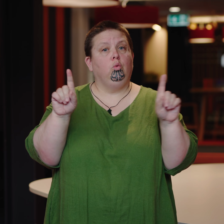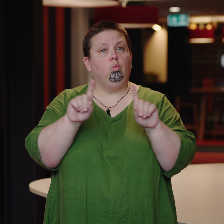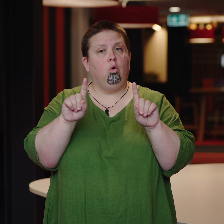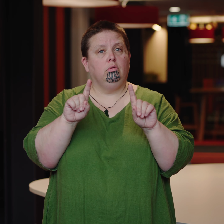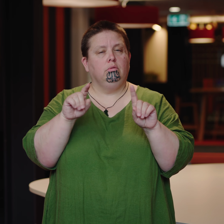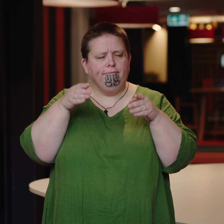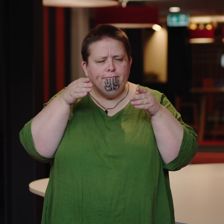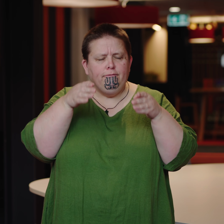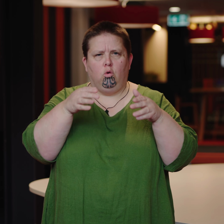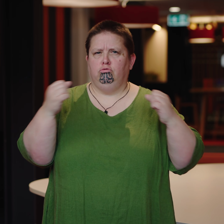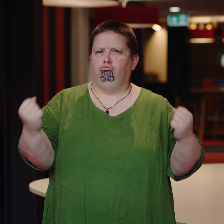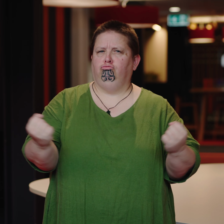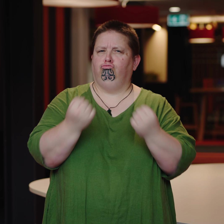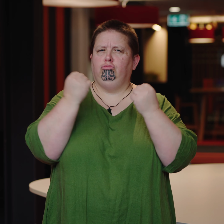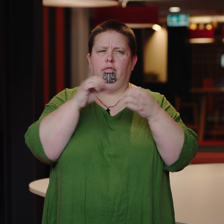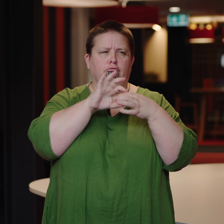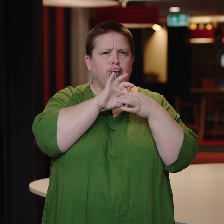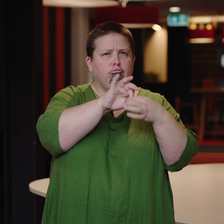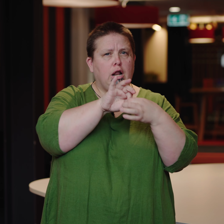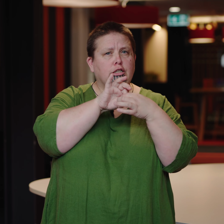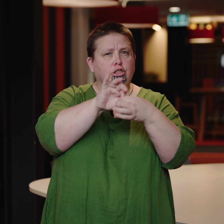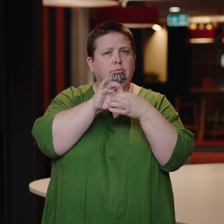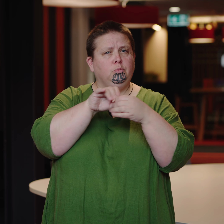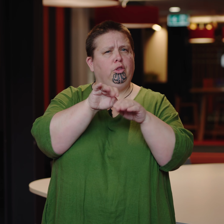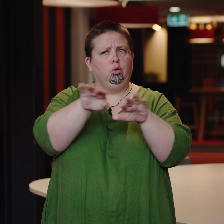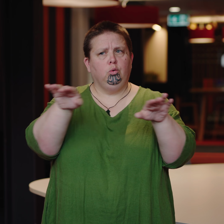We've also focused on strengthening our relationships with the disability